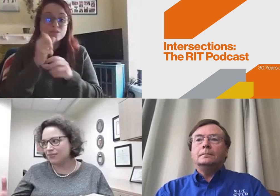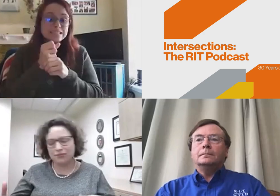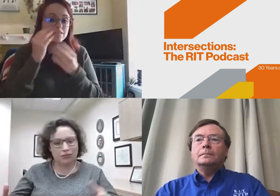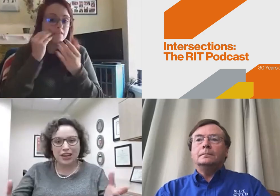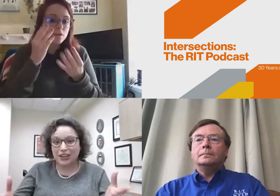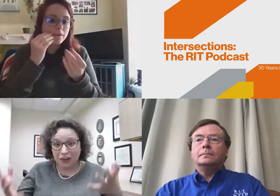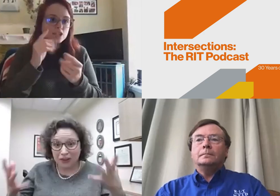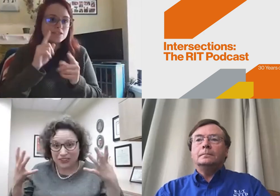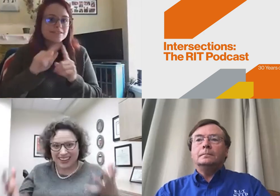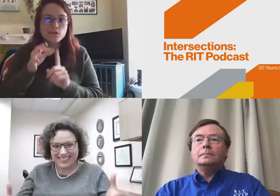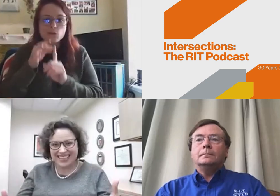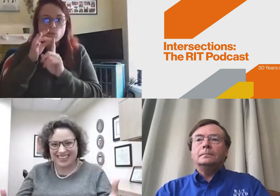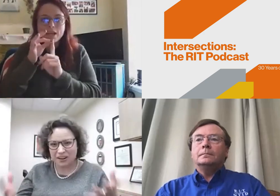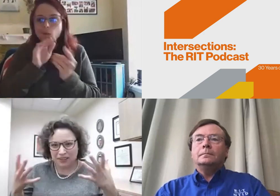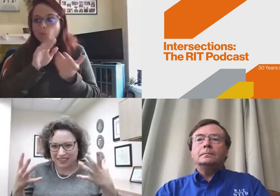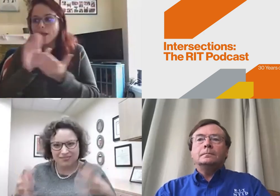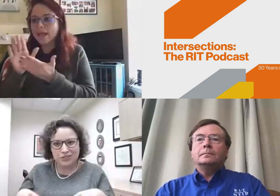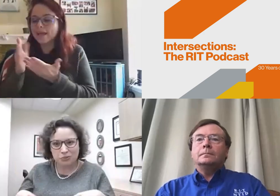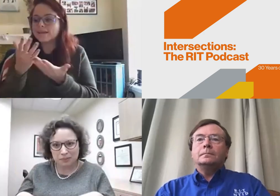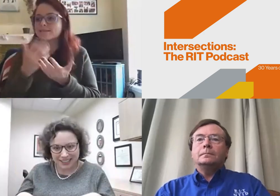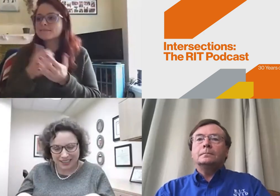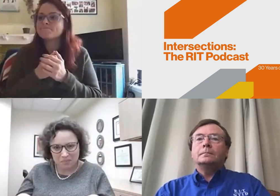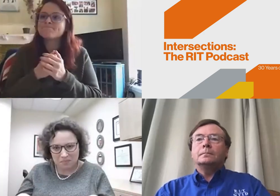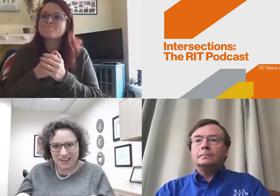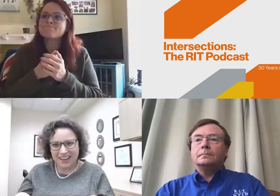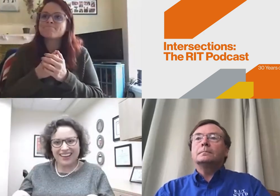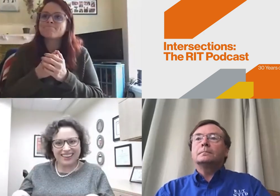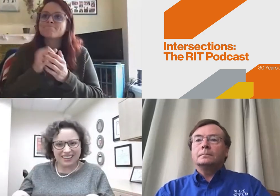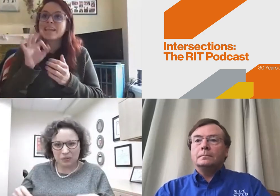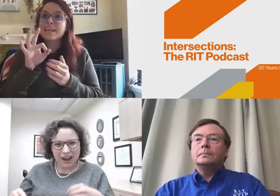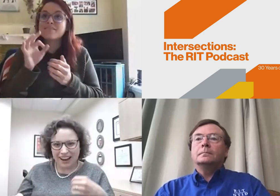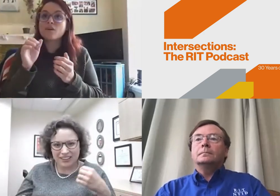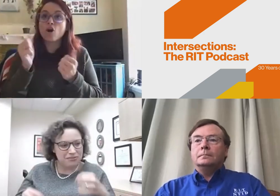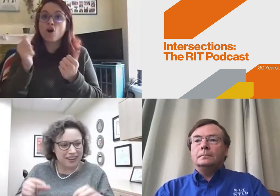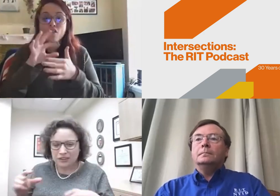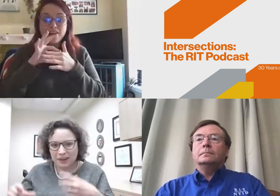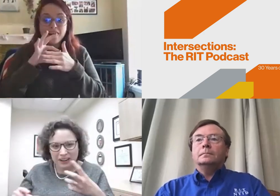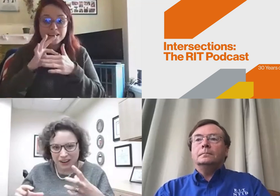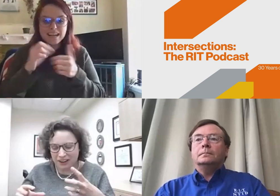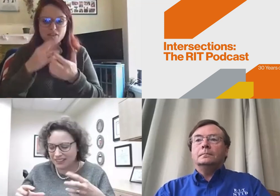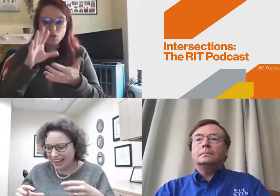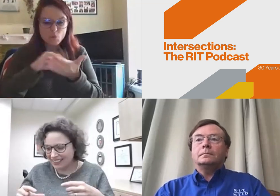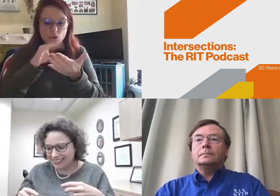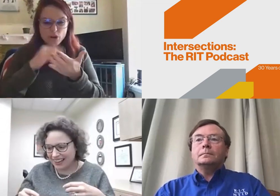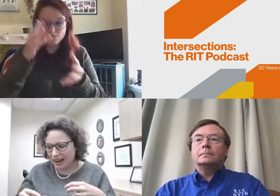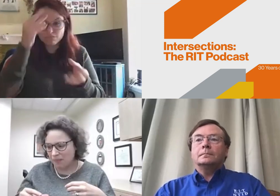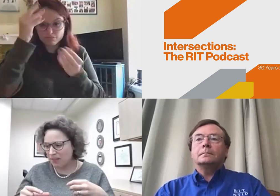If you're getting all your content in a really visual medium, how do you find a way around that.